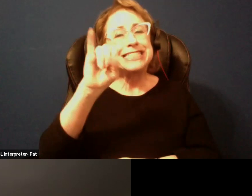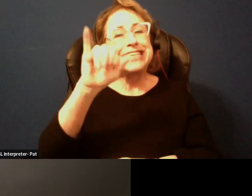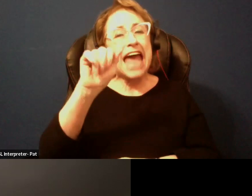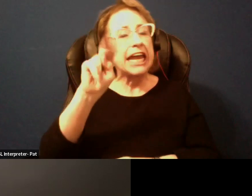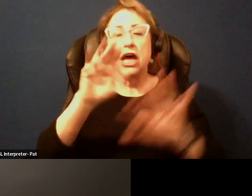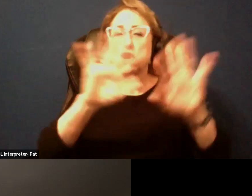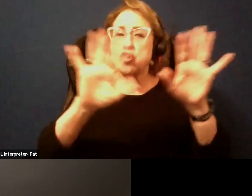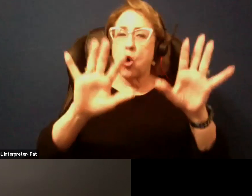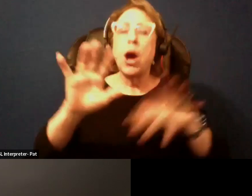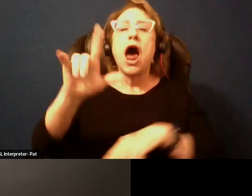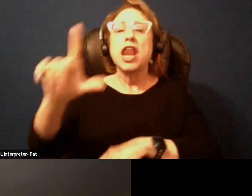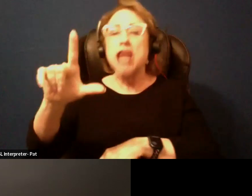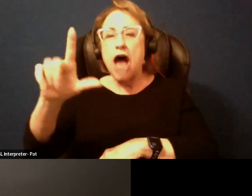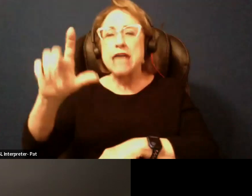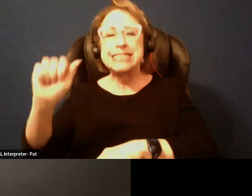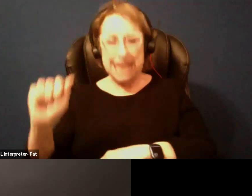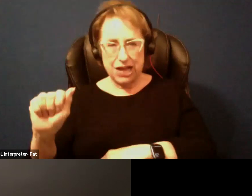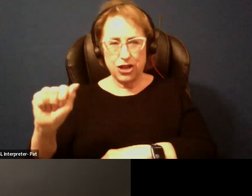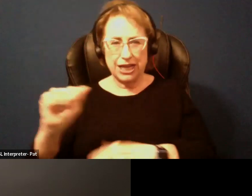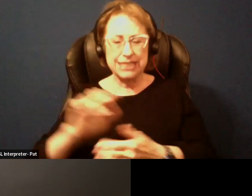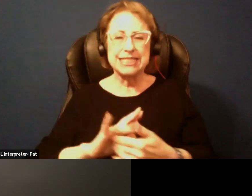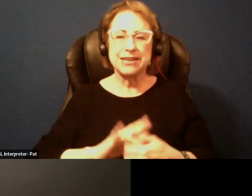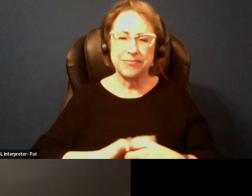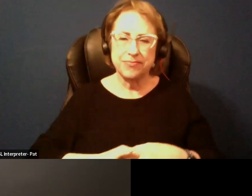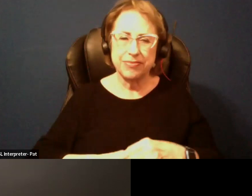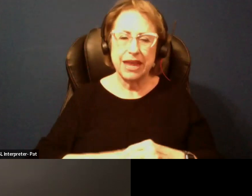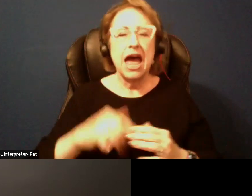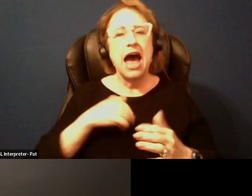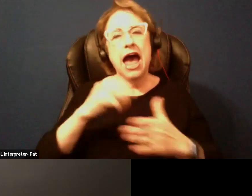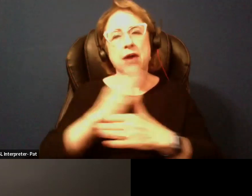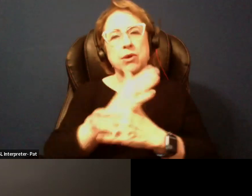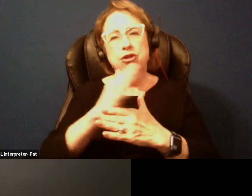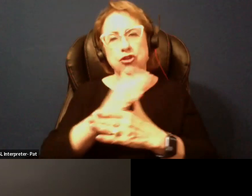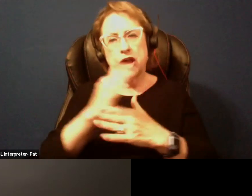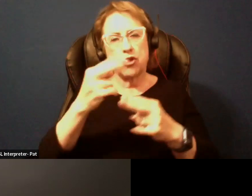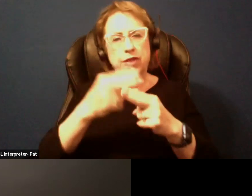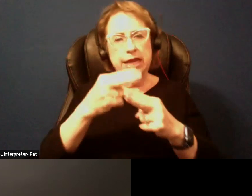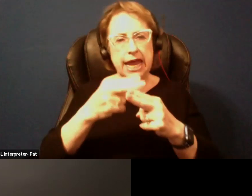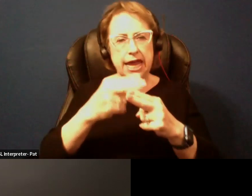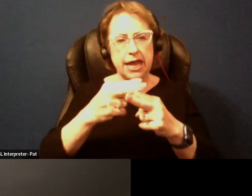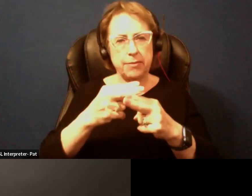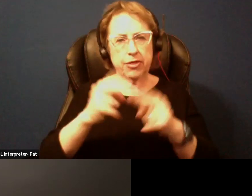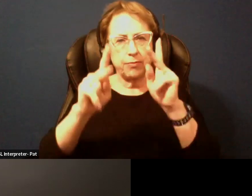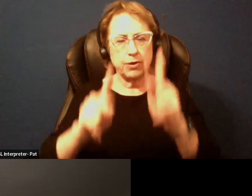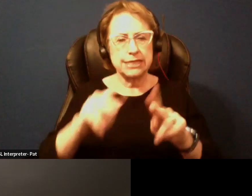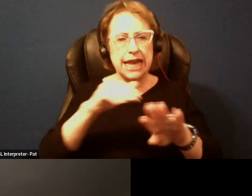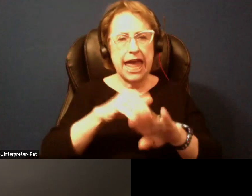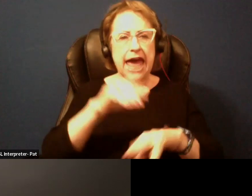So they we would point them and I would share the name of the guy at La Trade Tech with anyone. He's